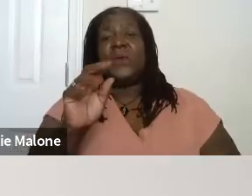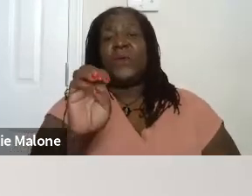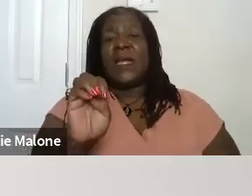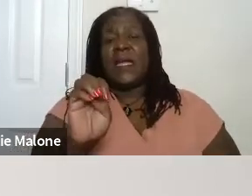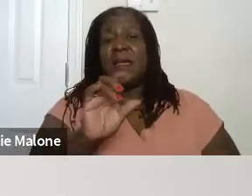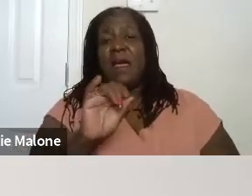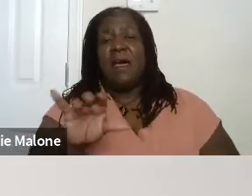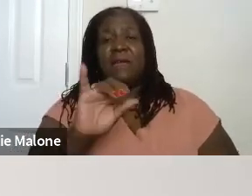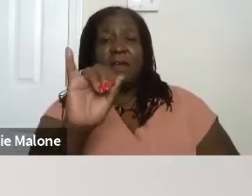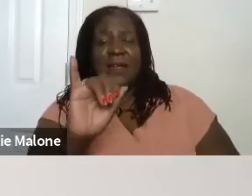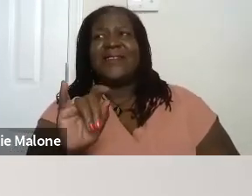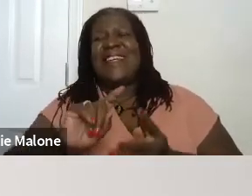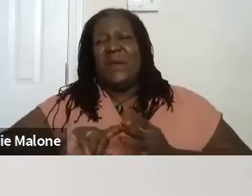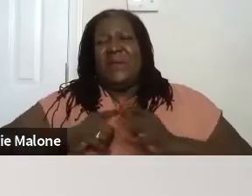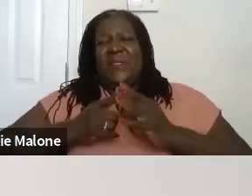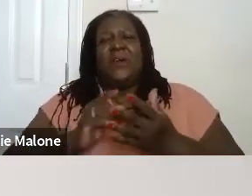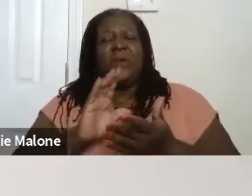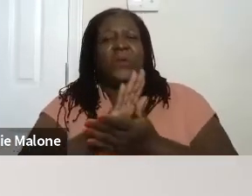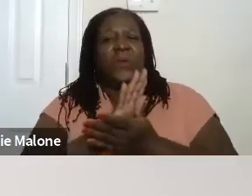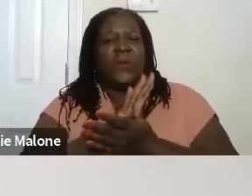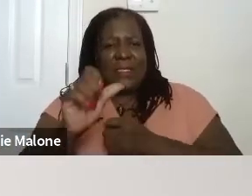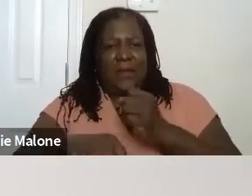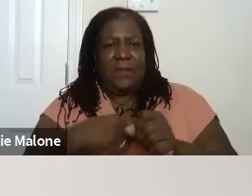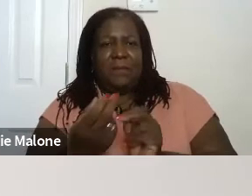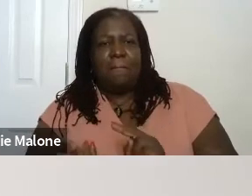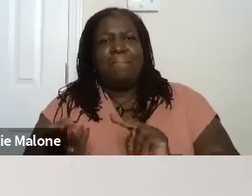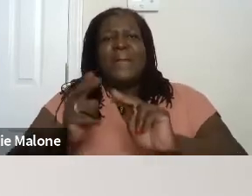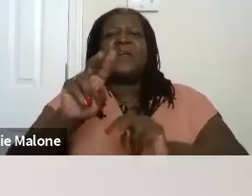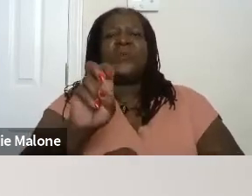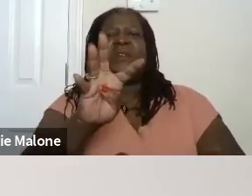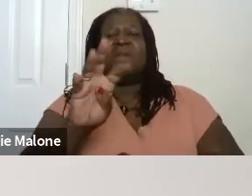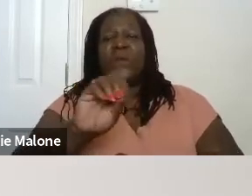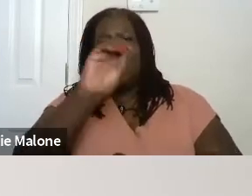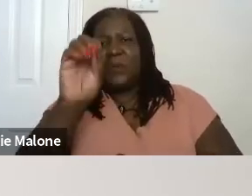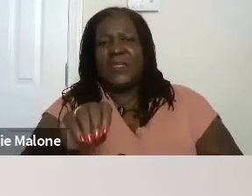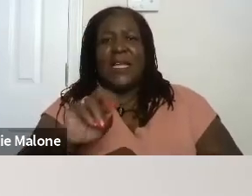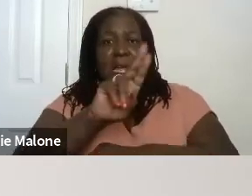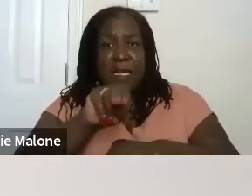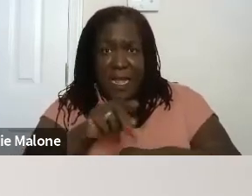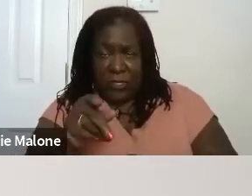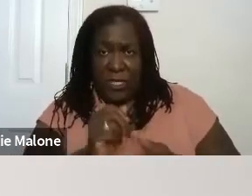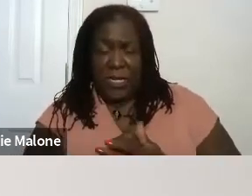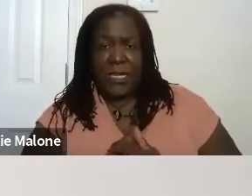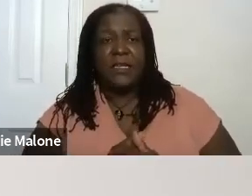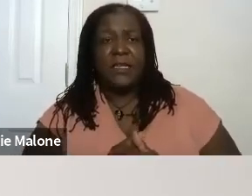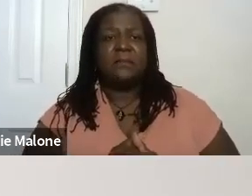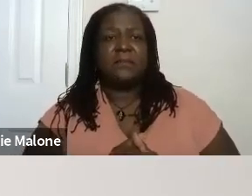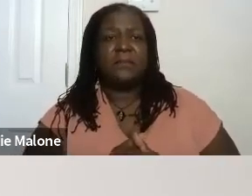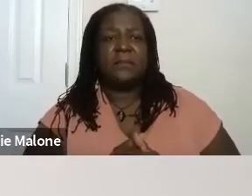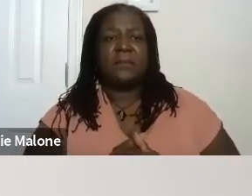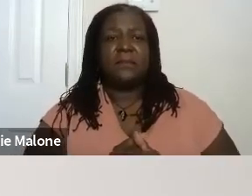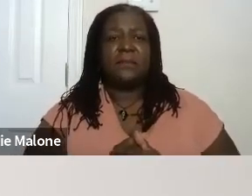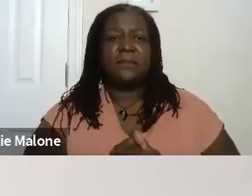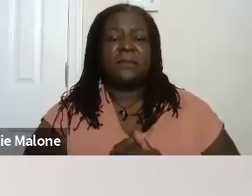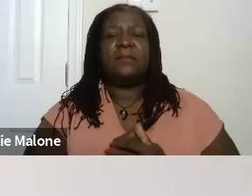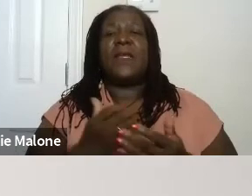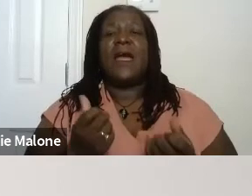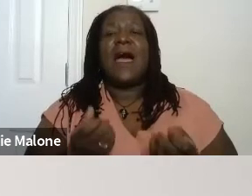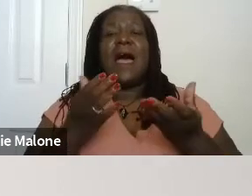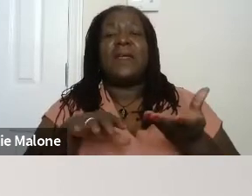school year started has increased 240 percent nationally. And the cases of deaths are still